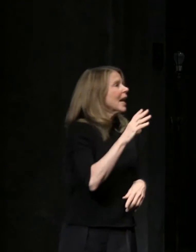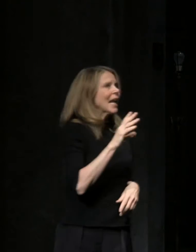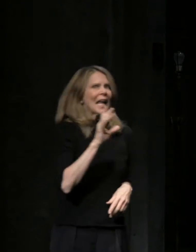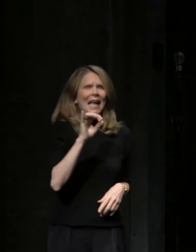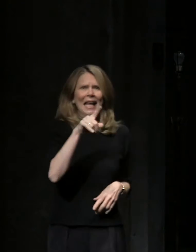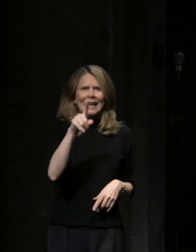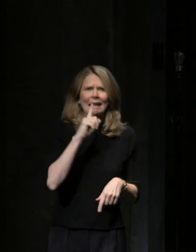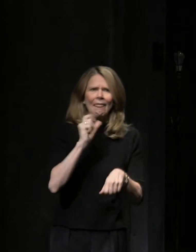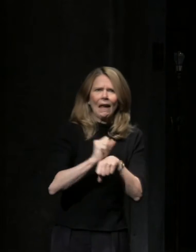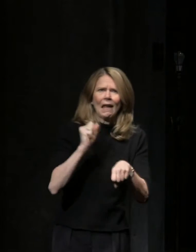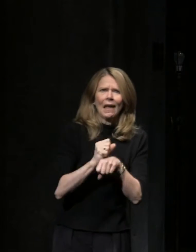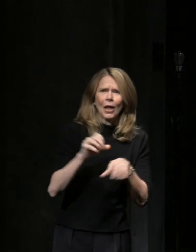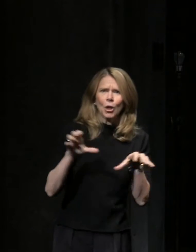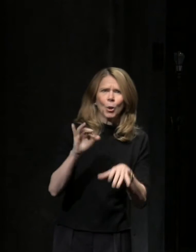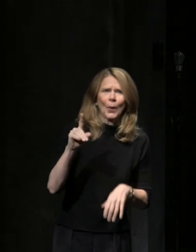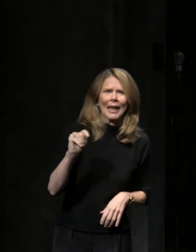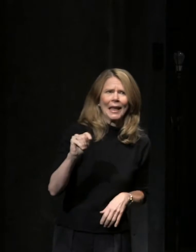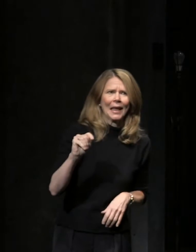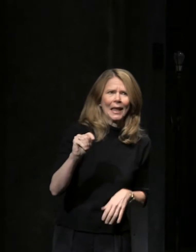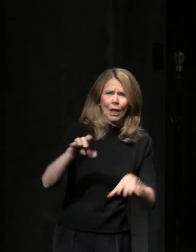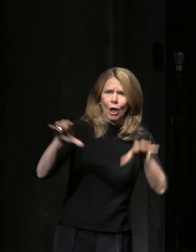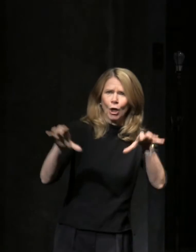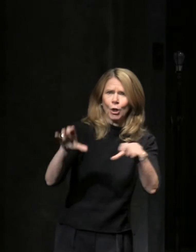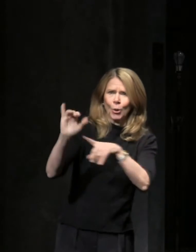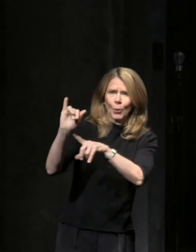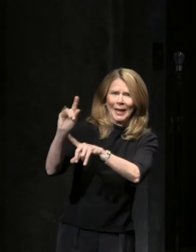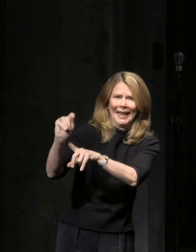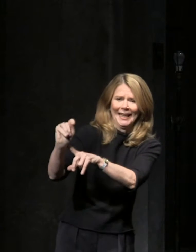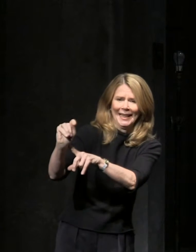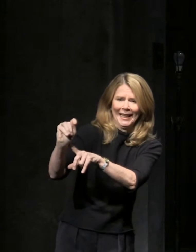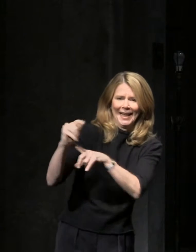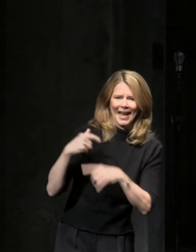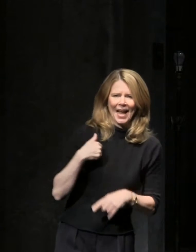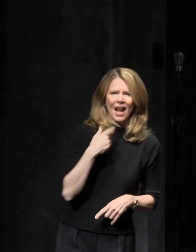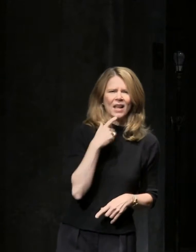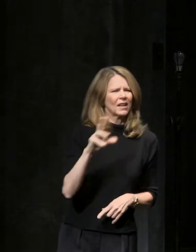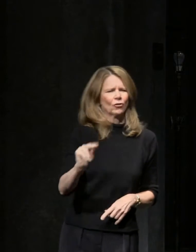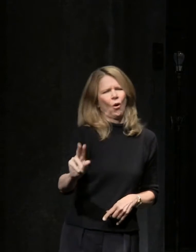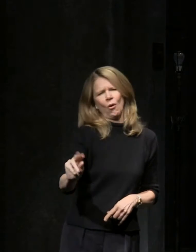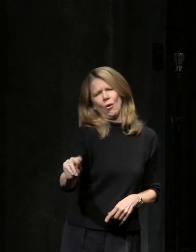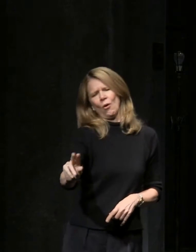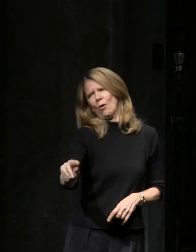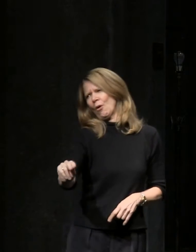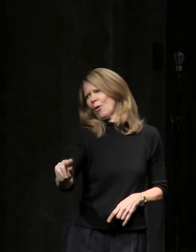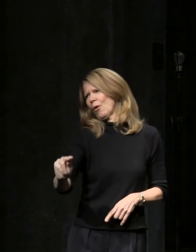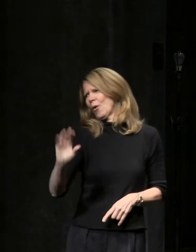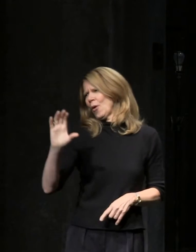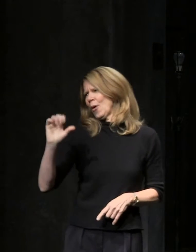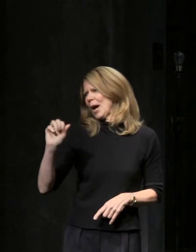they really just do it?” I of course said, “No, Caroline, they did not just do it.”